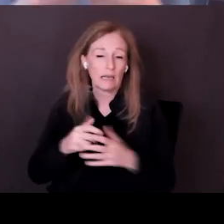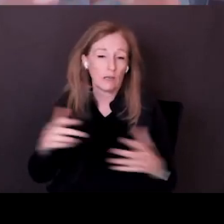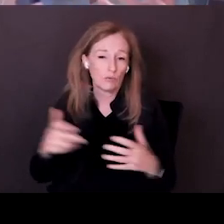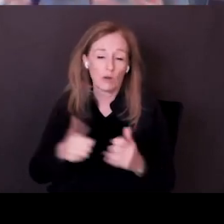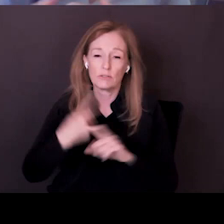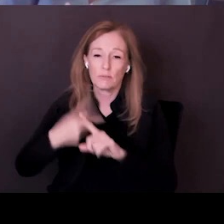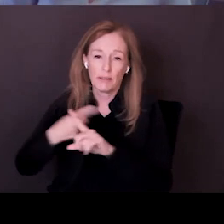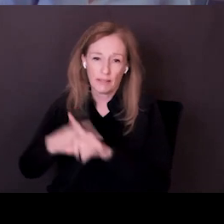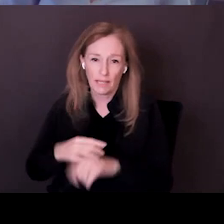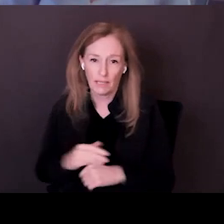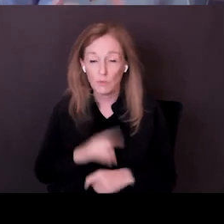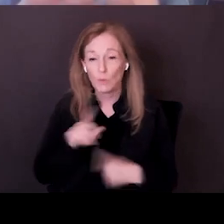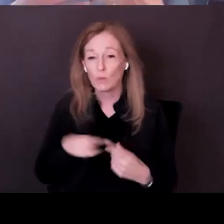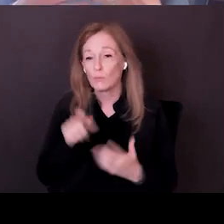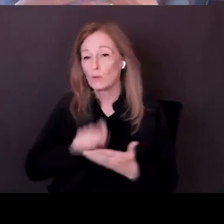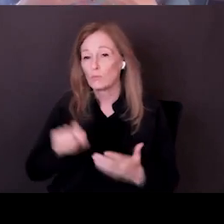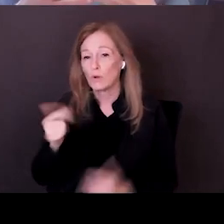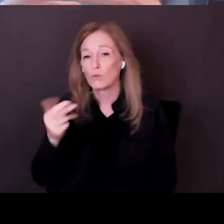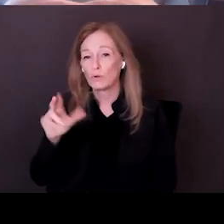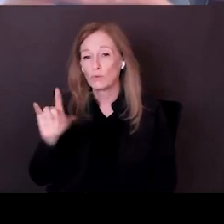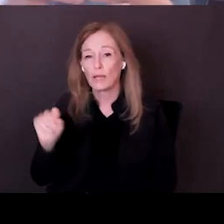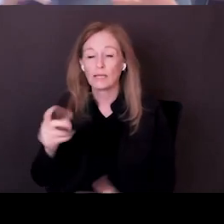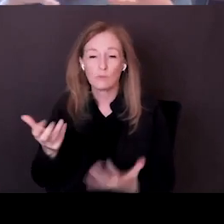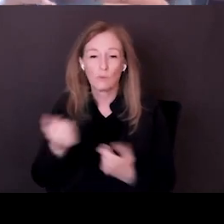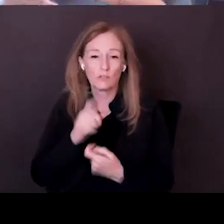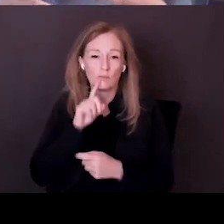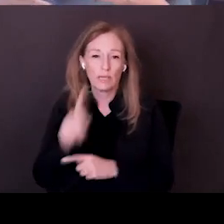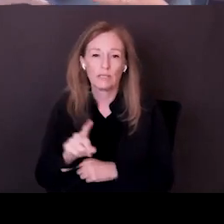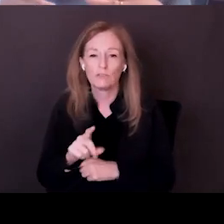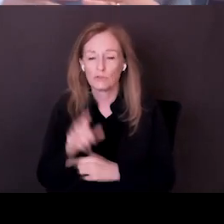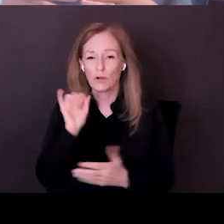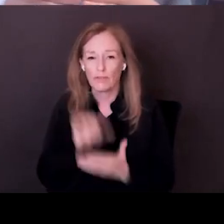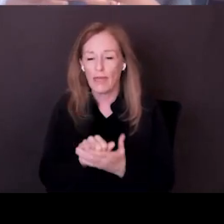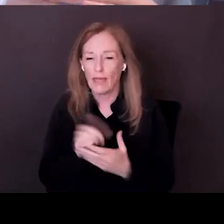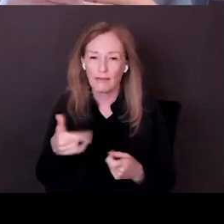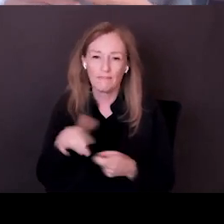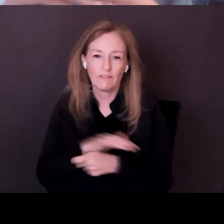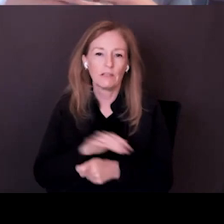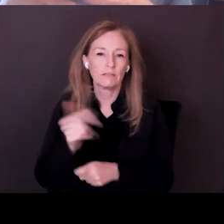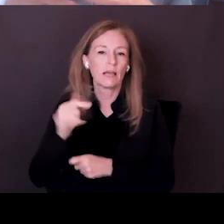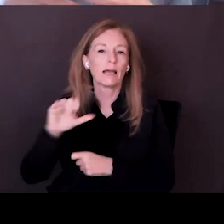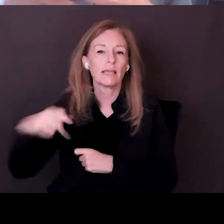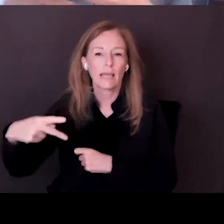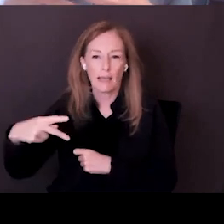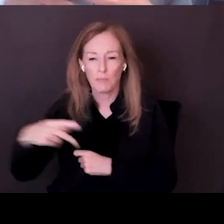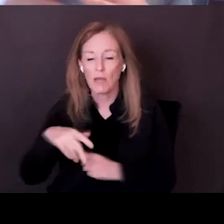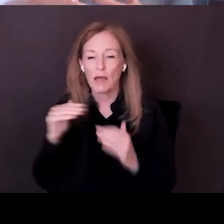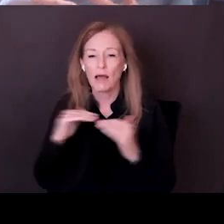WHEN WE WROTE THE GRANTS, WE WANTED TO MAKE SURE IT IS CAPTURING A GAP AND FILLING A CARE THAT WAS NOT HAPPENING BEFORE.